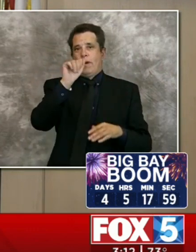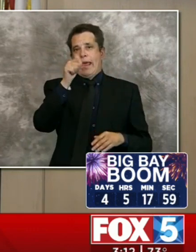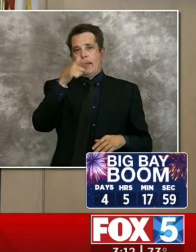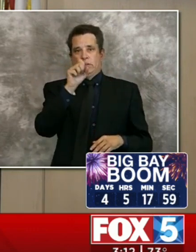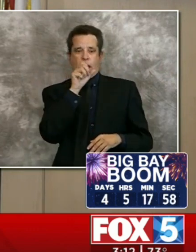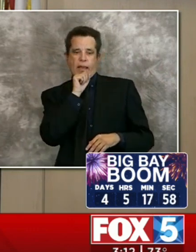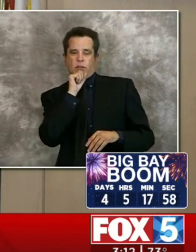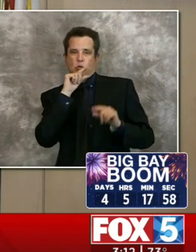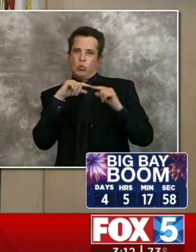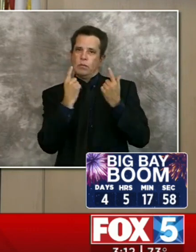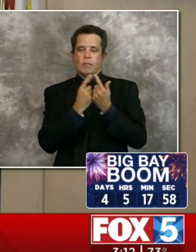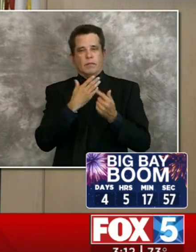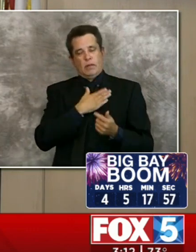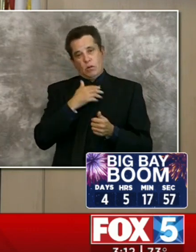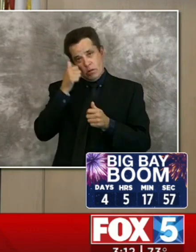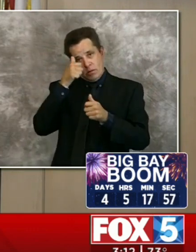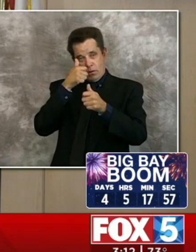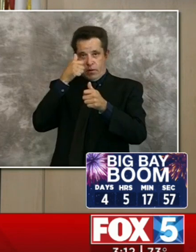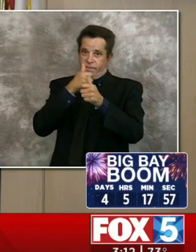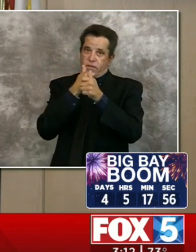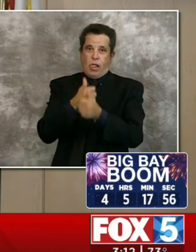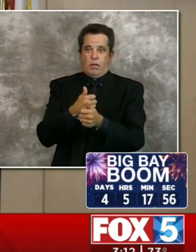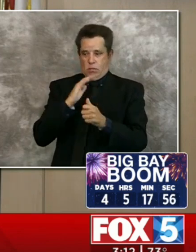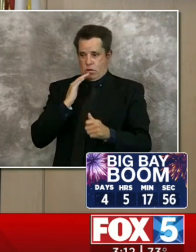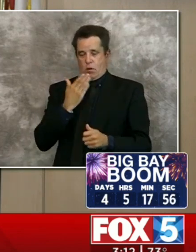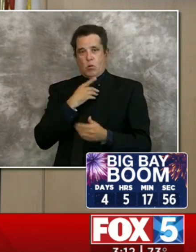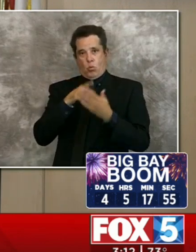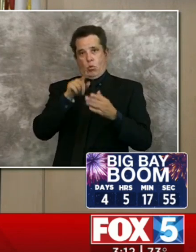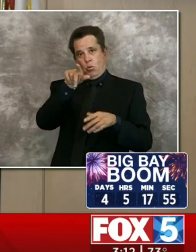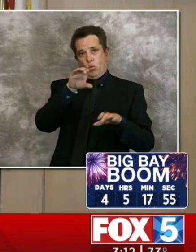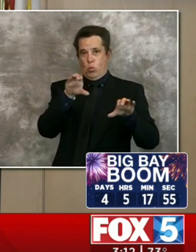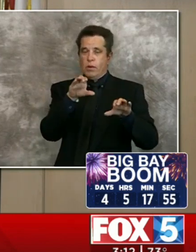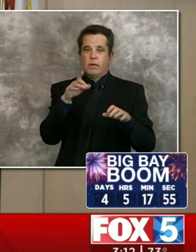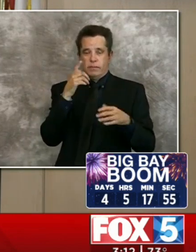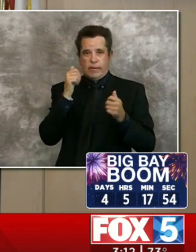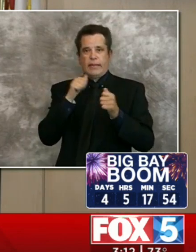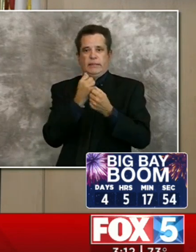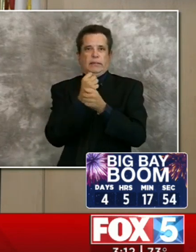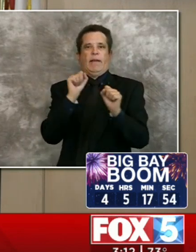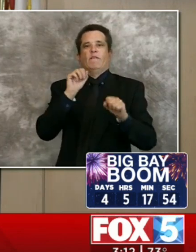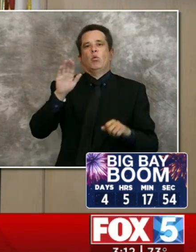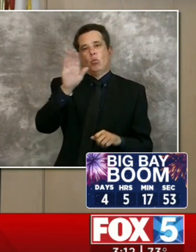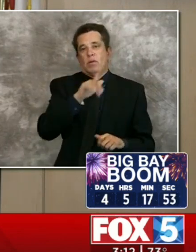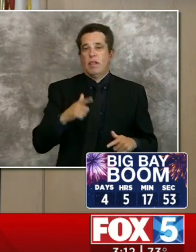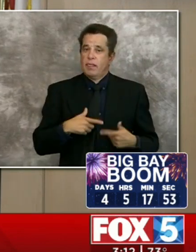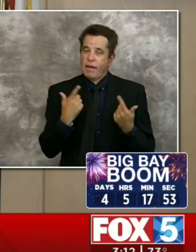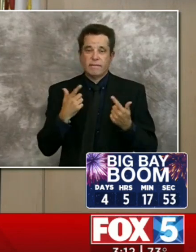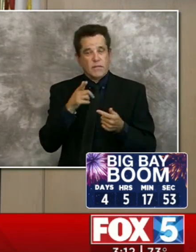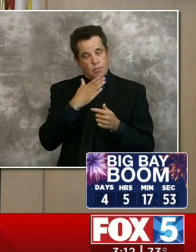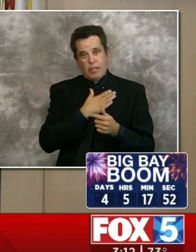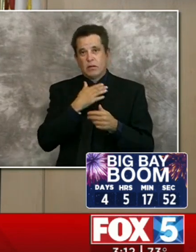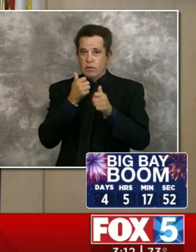INCREASED NUMBER OF CASES SHOW THIS. WHATEVER AGE GROUP YOU FALLEN, IT IS VITAL THAT WE